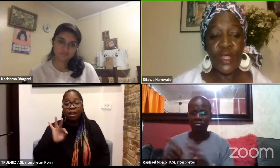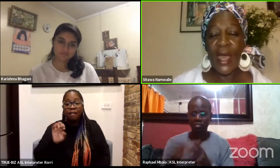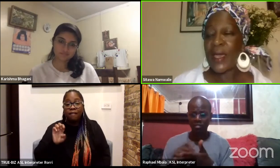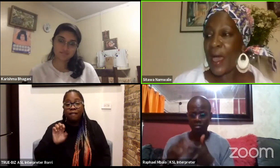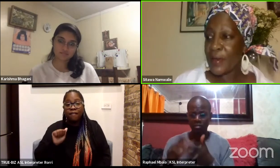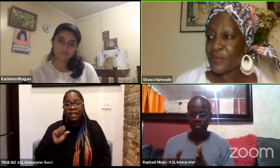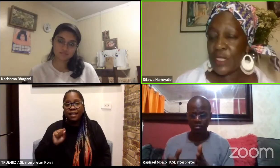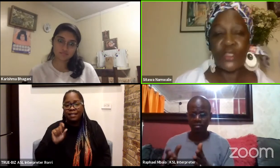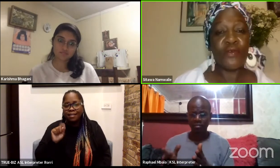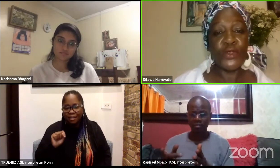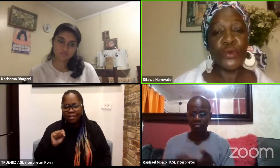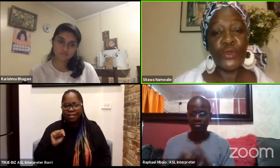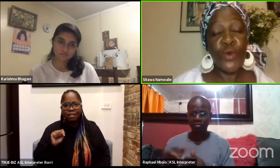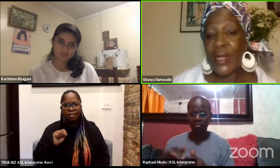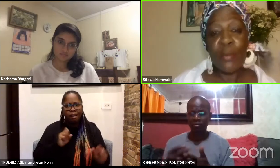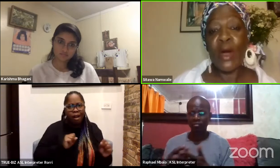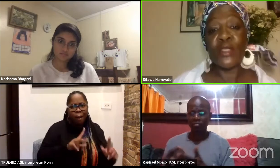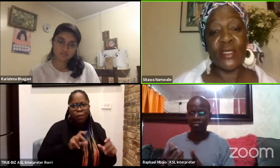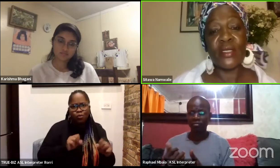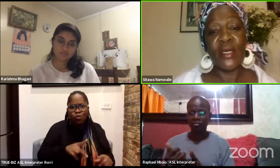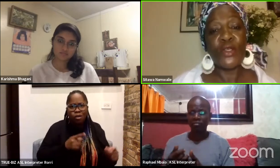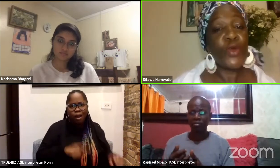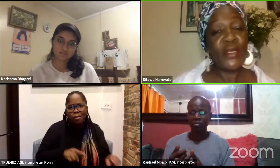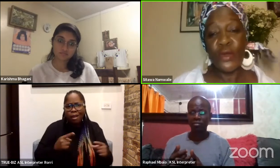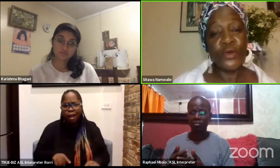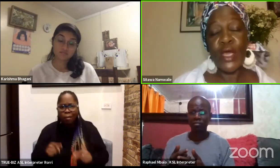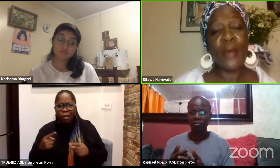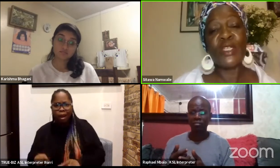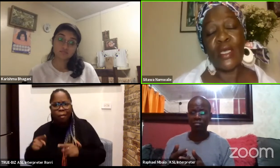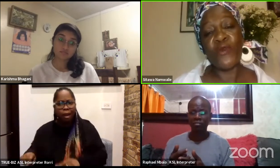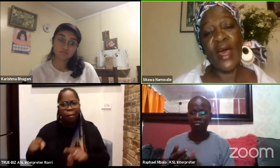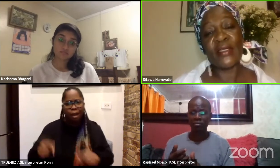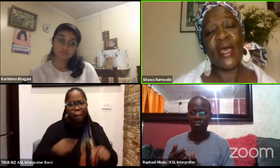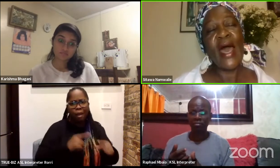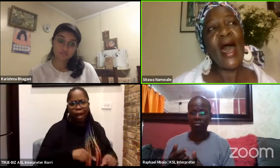So then I set out to write about it, to capture some of that.